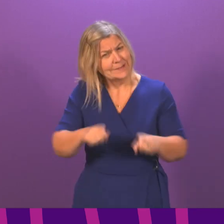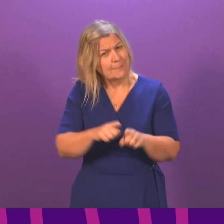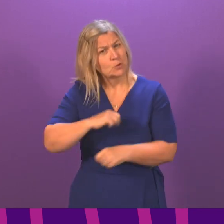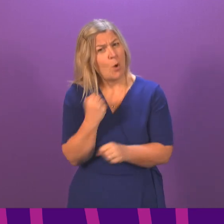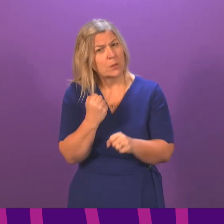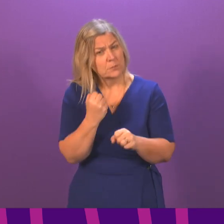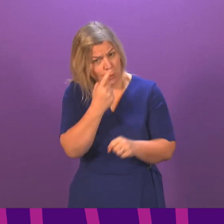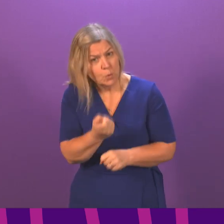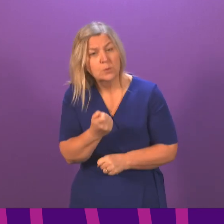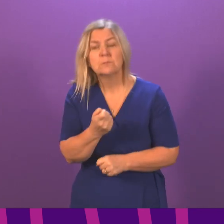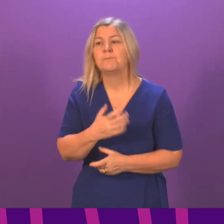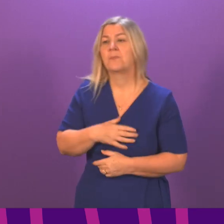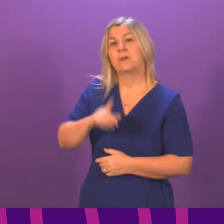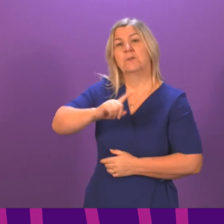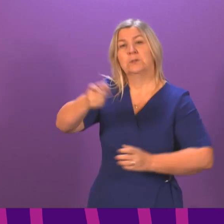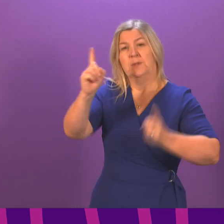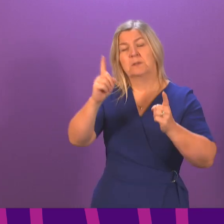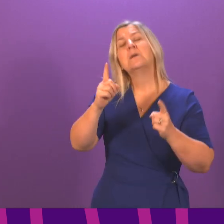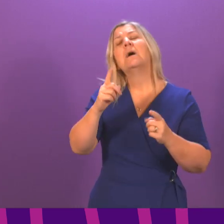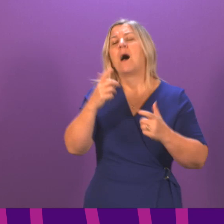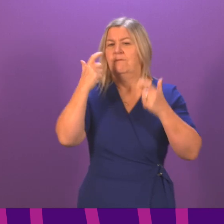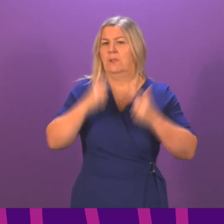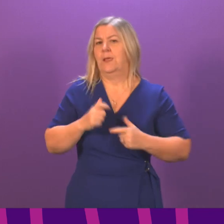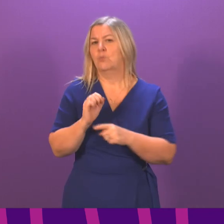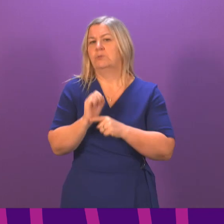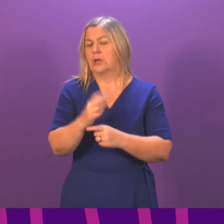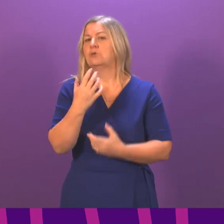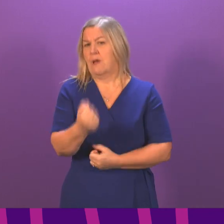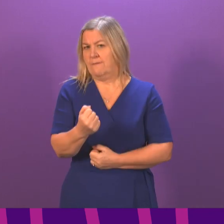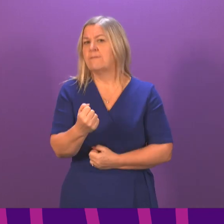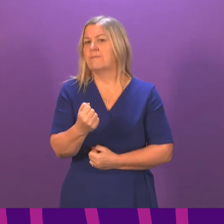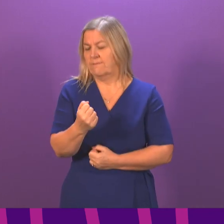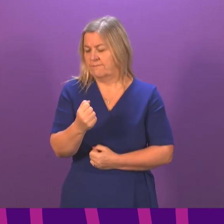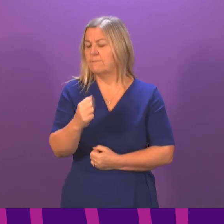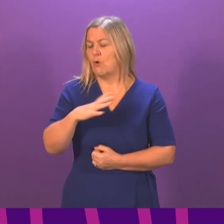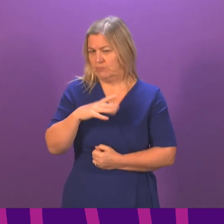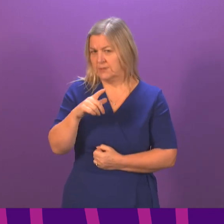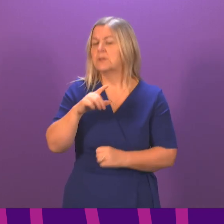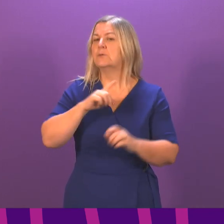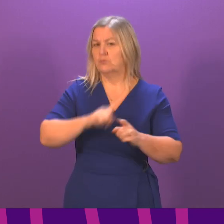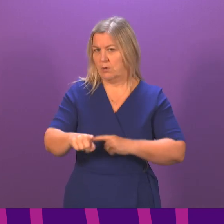protections in place on such matters, and we have taken a number of other steps to provide